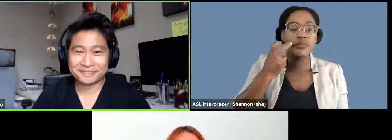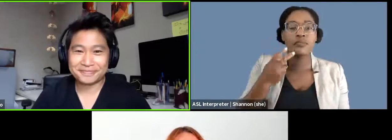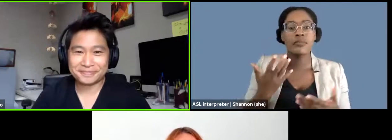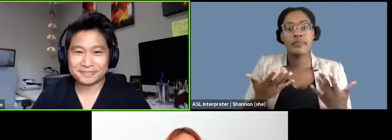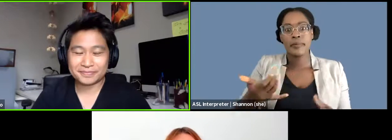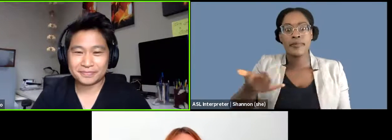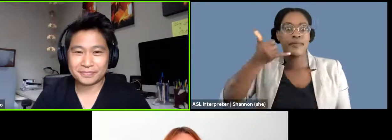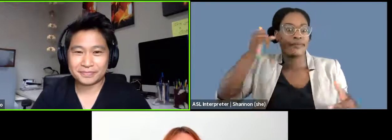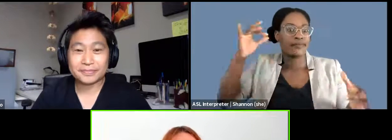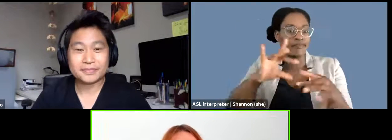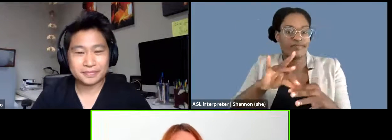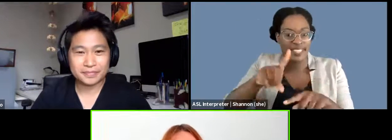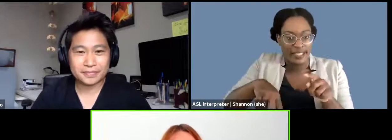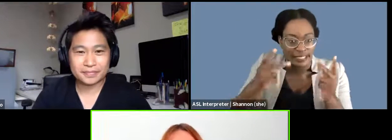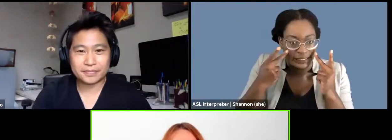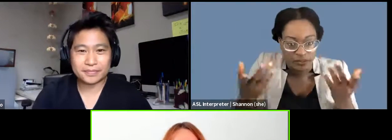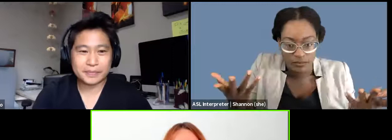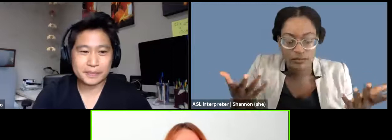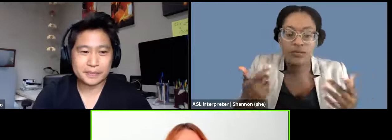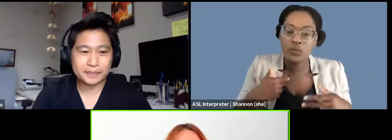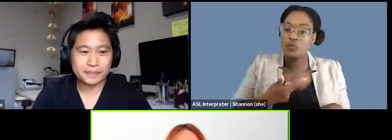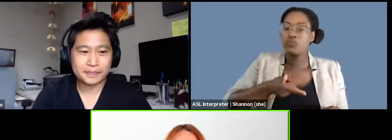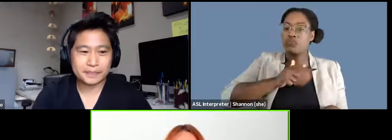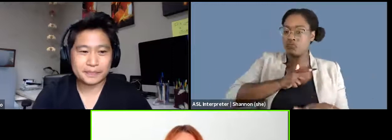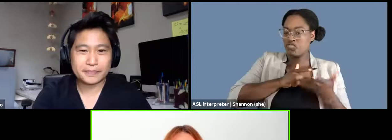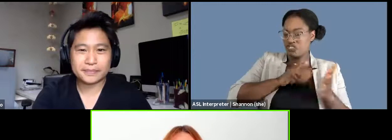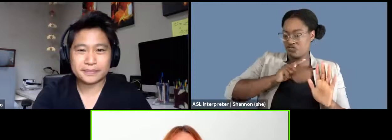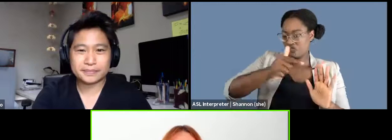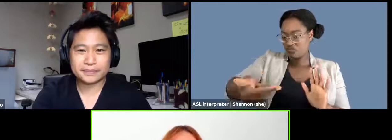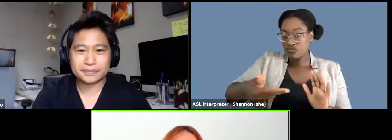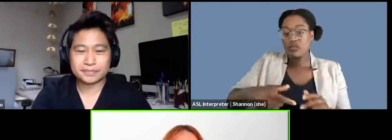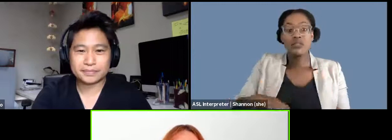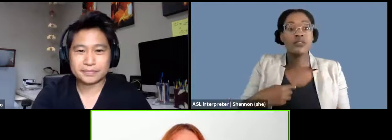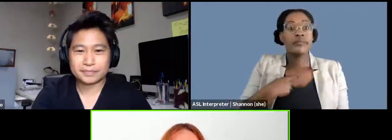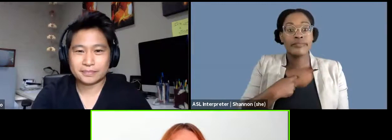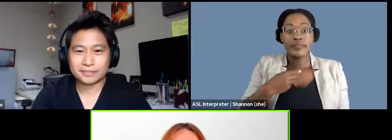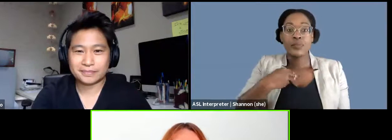I will start. I am a White woman with long hair wearing a red shirt and black and white glasses.